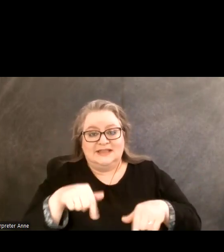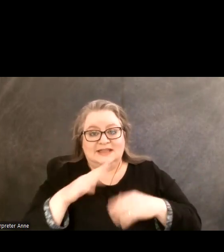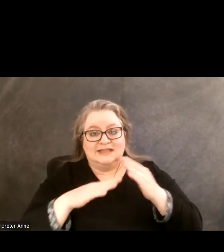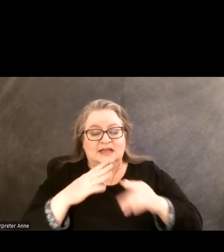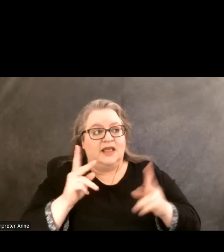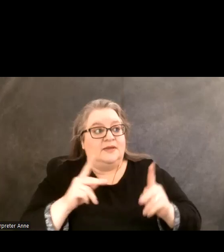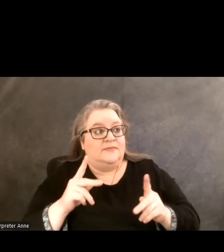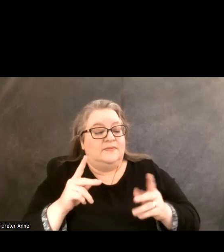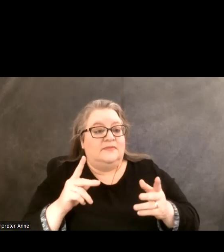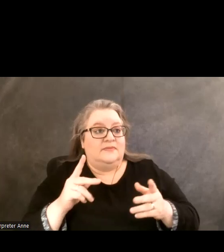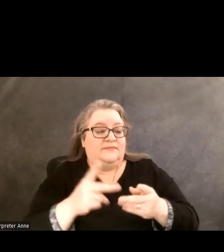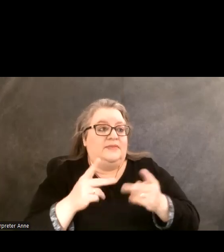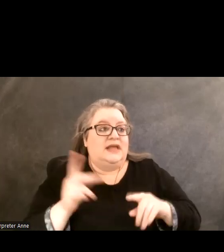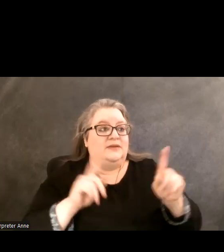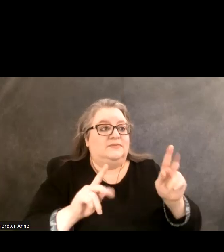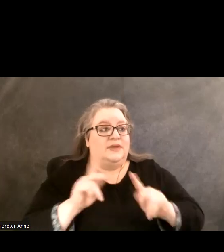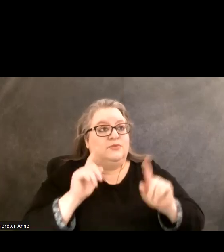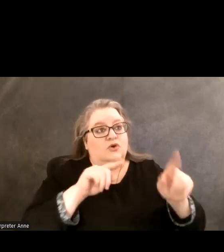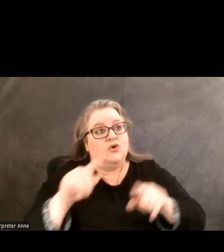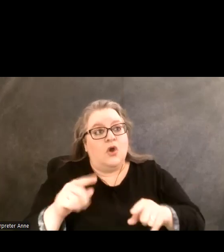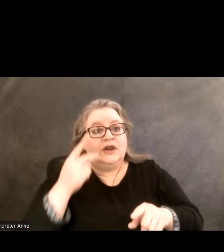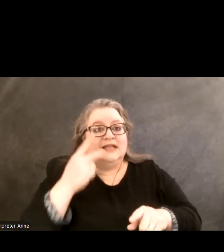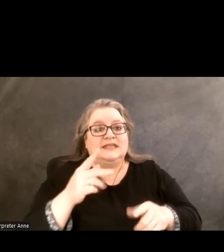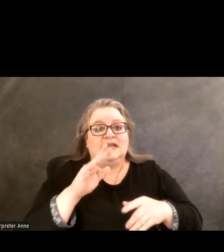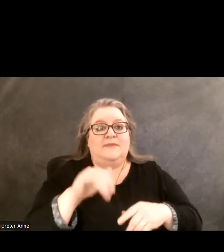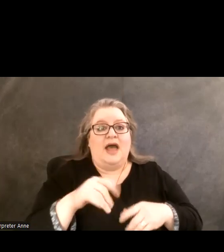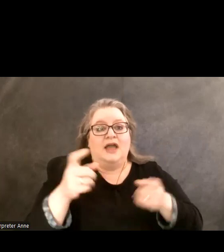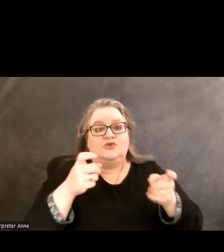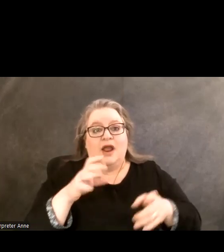seen by casting Directors and get seen by Directors and get